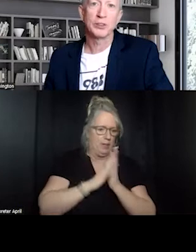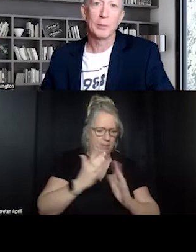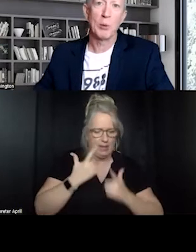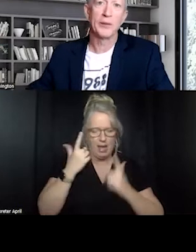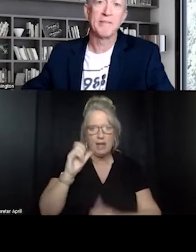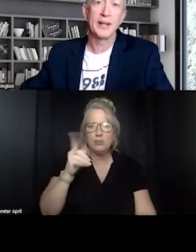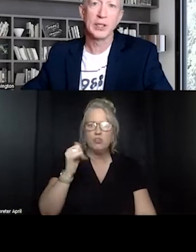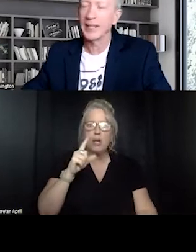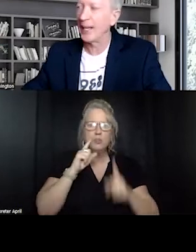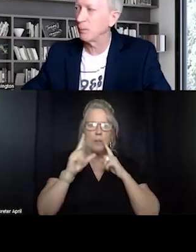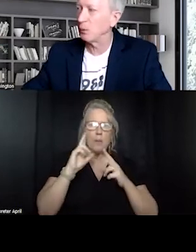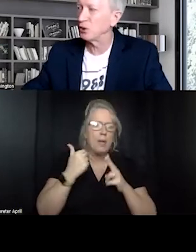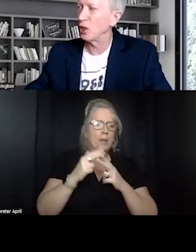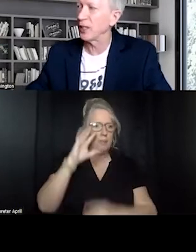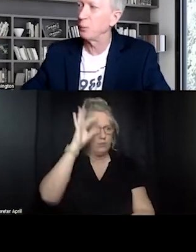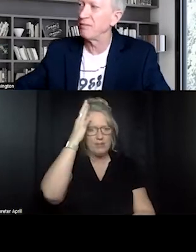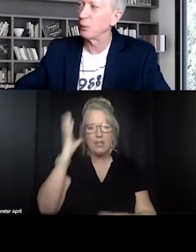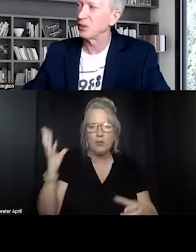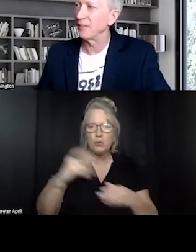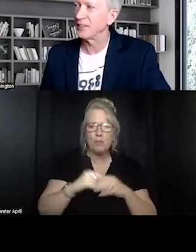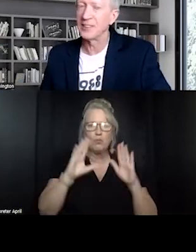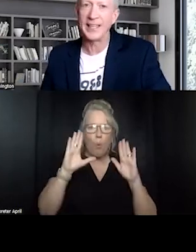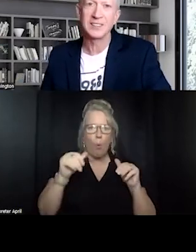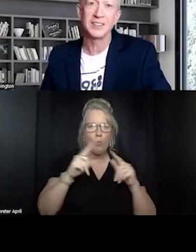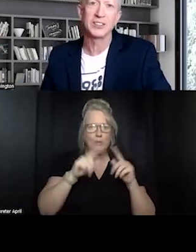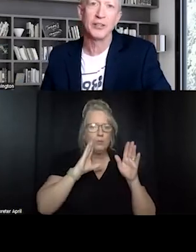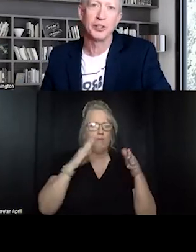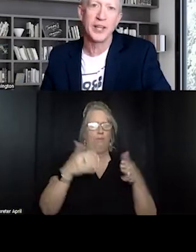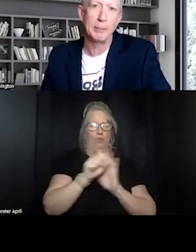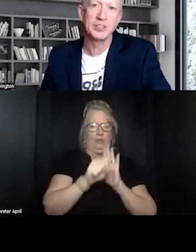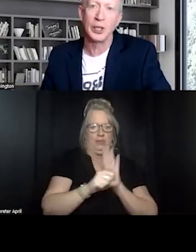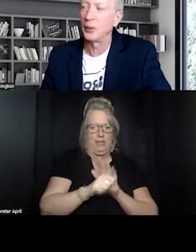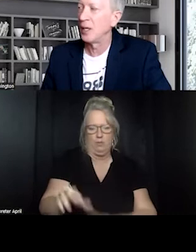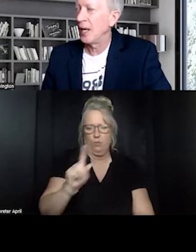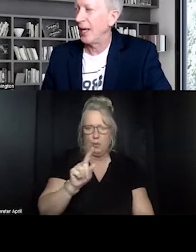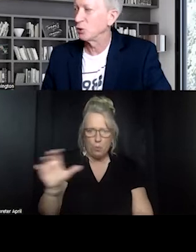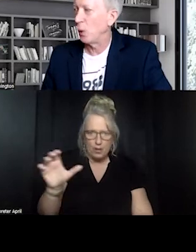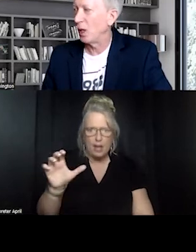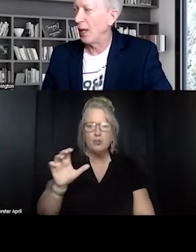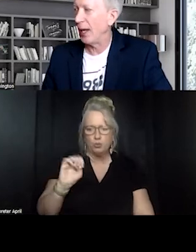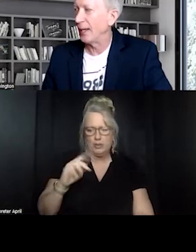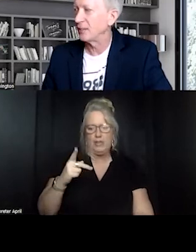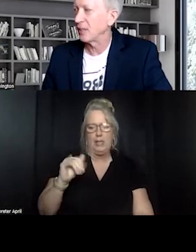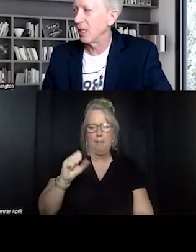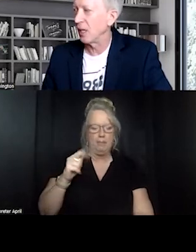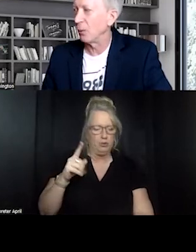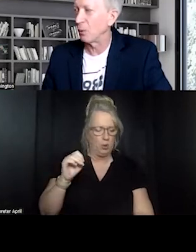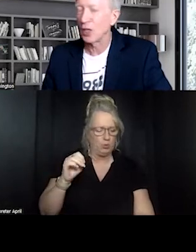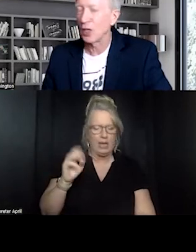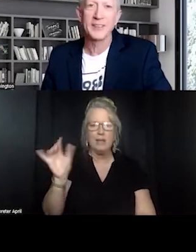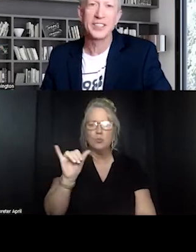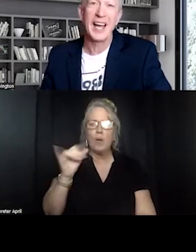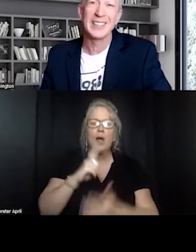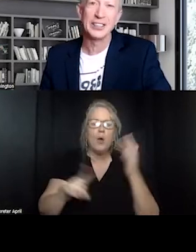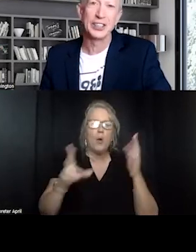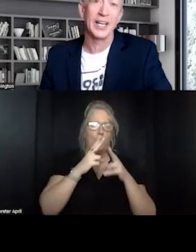LITTLE MORE ON FEDERAL ENGAGEMENT. HOPE TO FOCUS ON STATES IN THE 100th AS WELL. AND THE CHALLENGE.